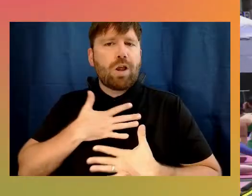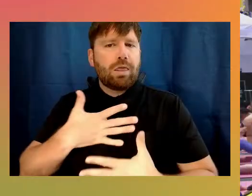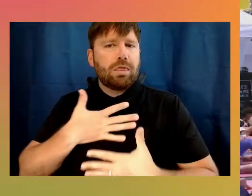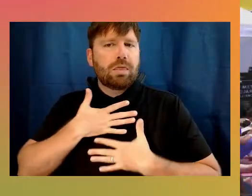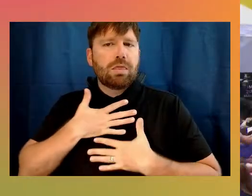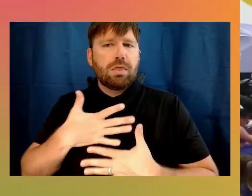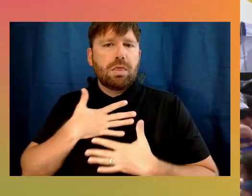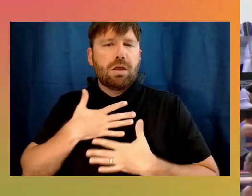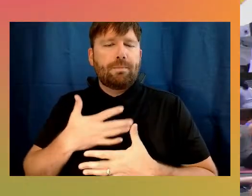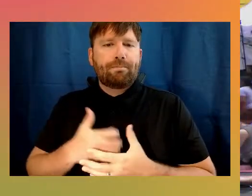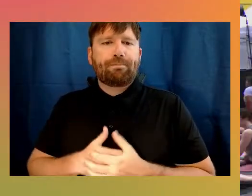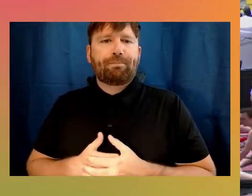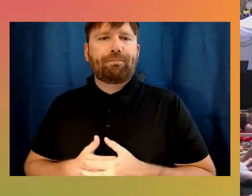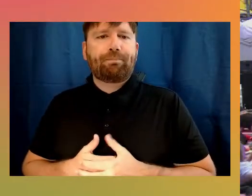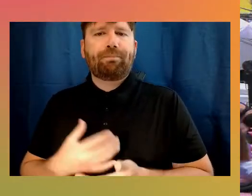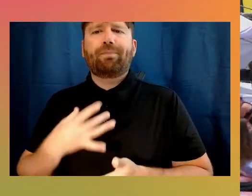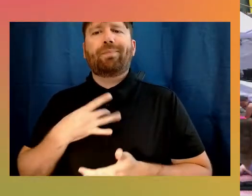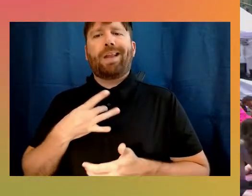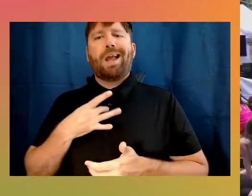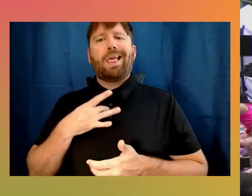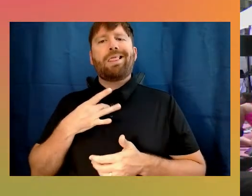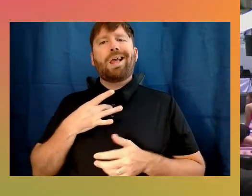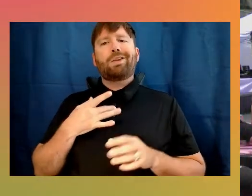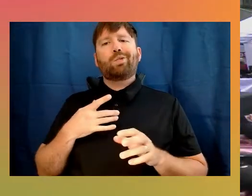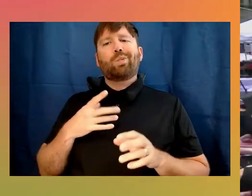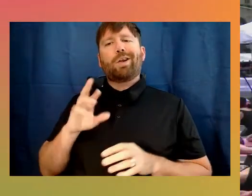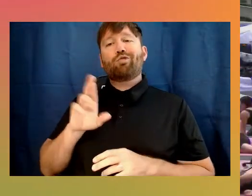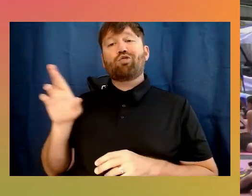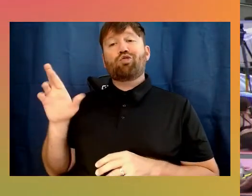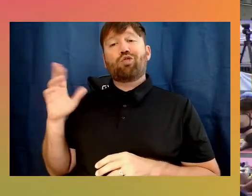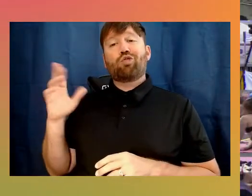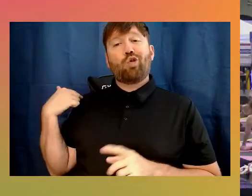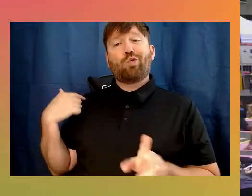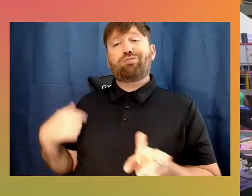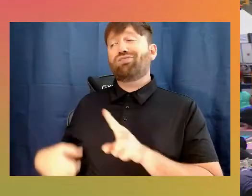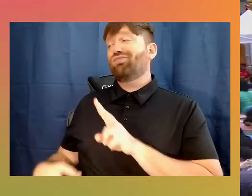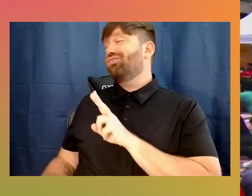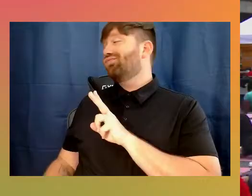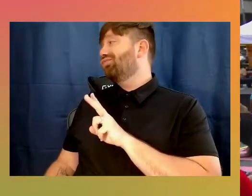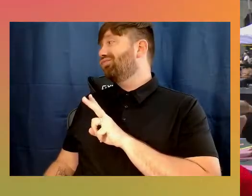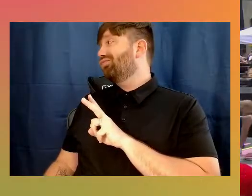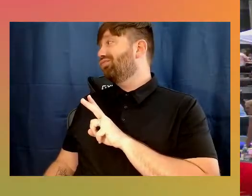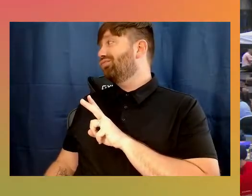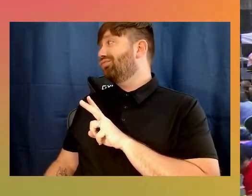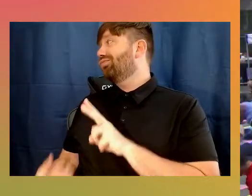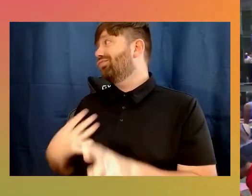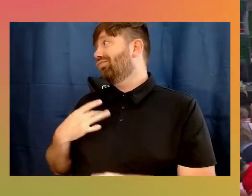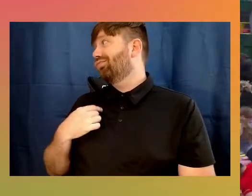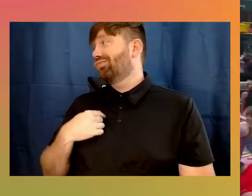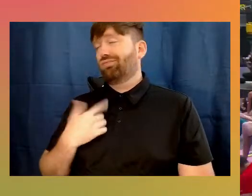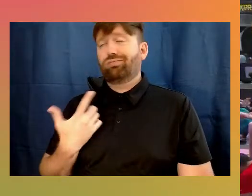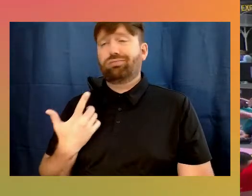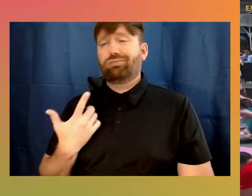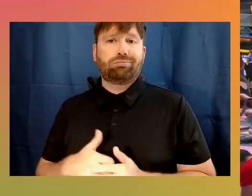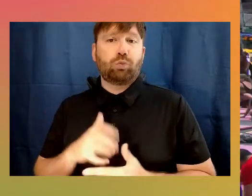OTHERWISE, TAKE A BREATH HERE, TAKE A MOMENT TO GET YOURSELF